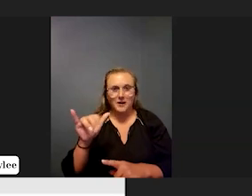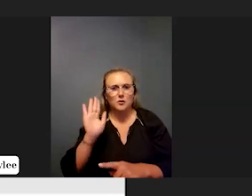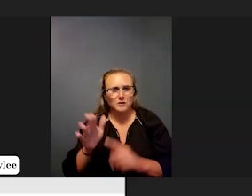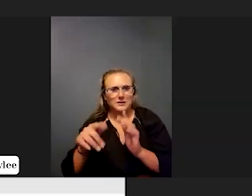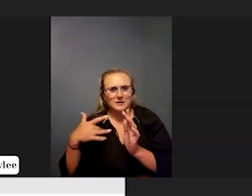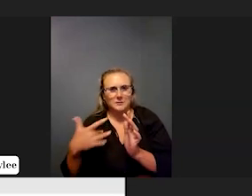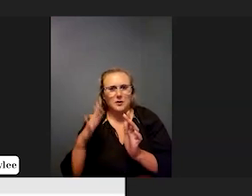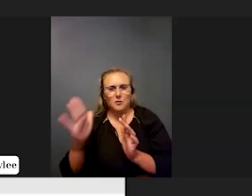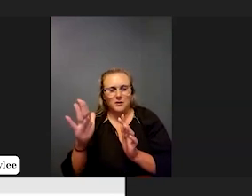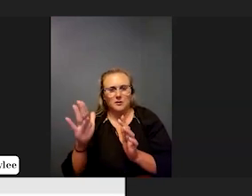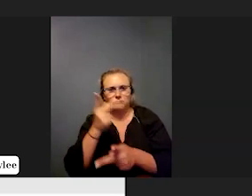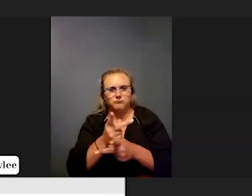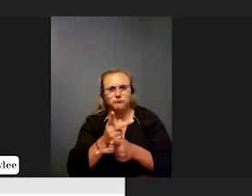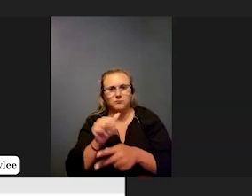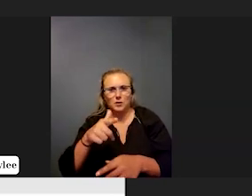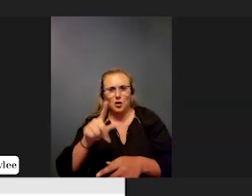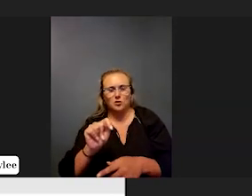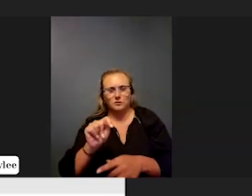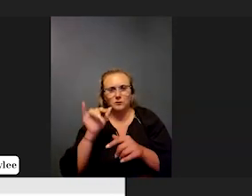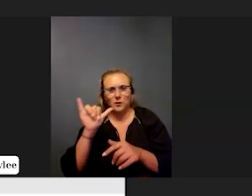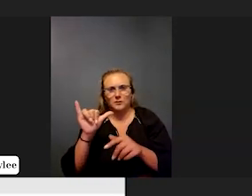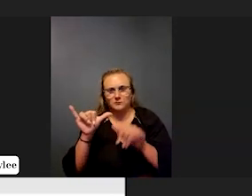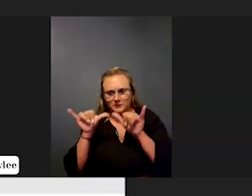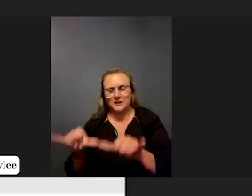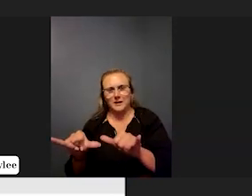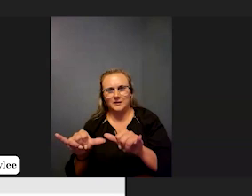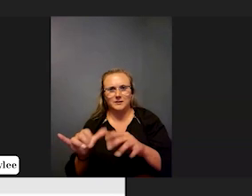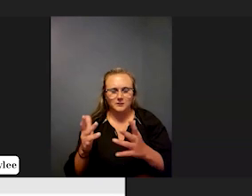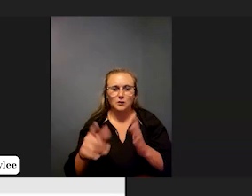So you can imagine how there are some workflows that will exist here.